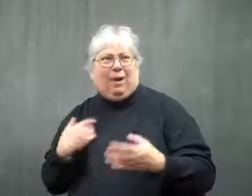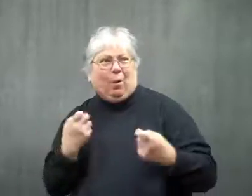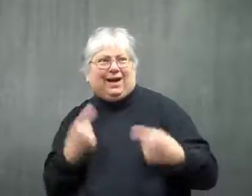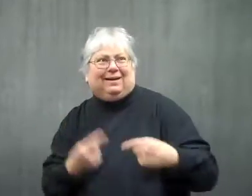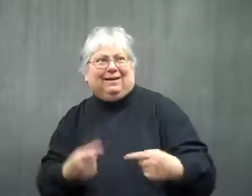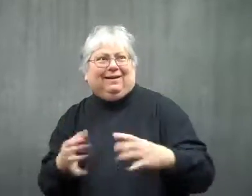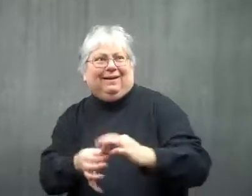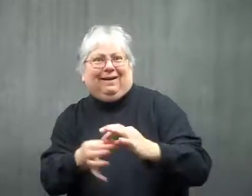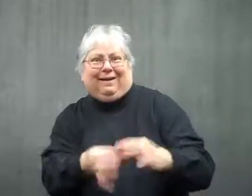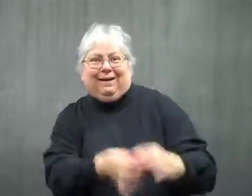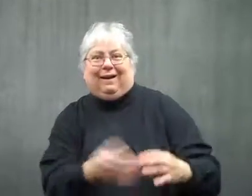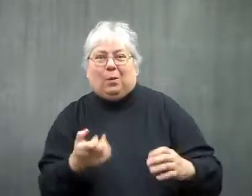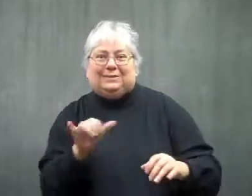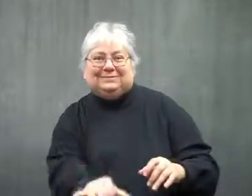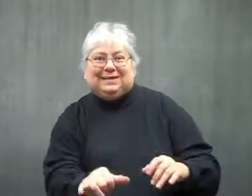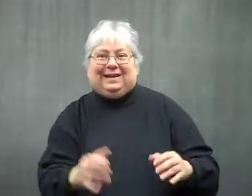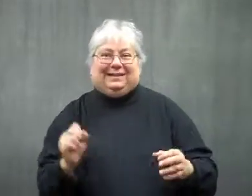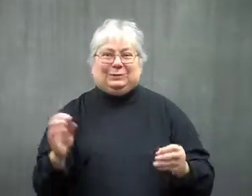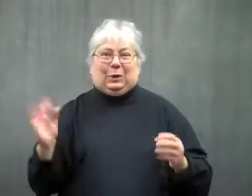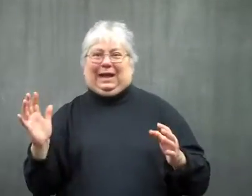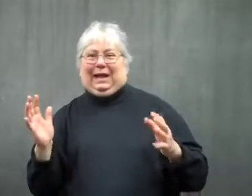They didn't want to stop til they were hooked up to the power.